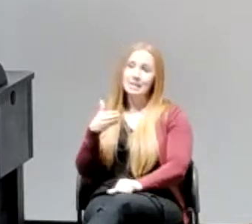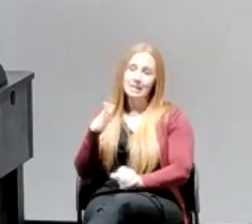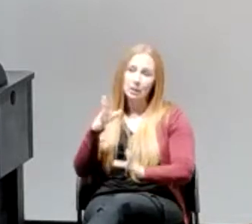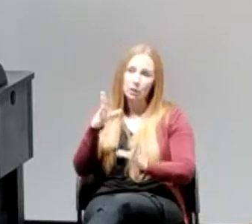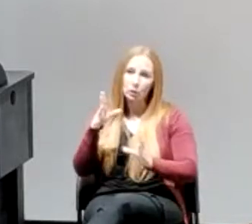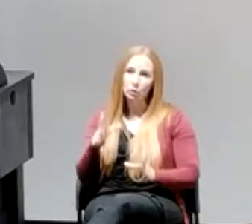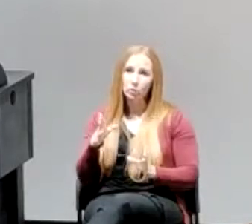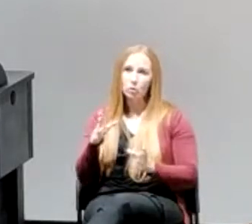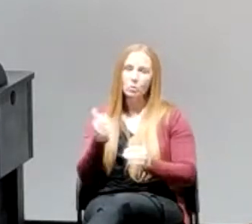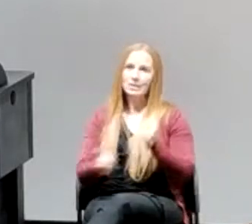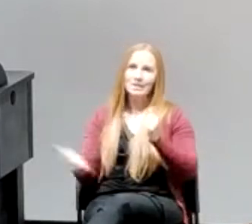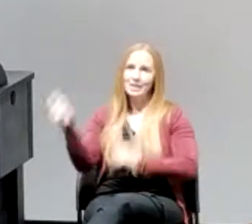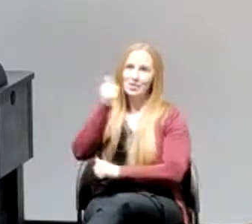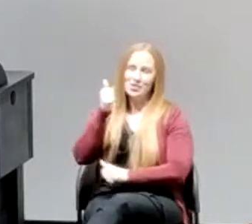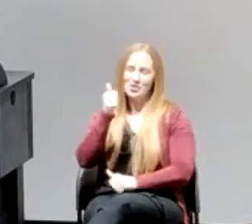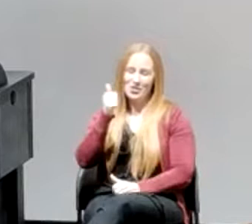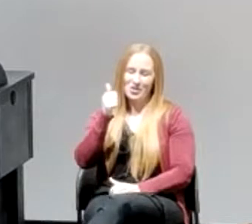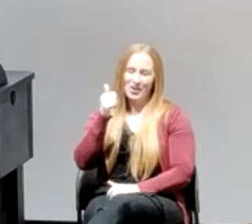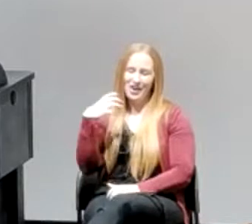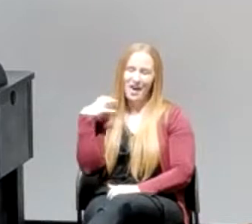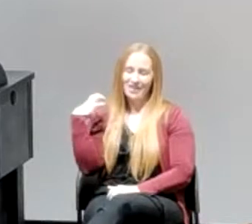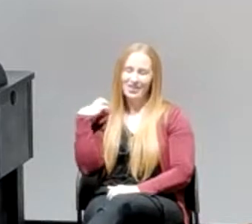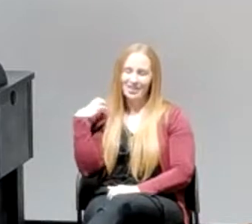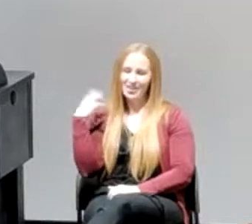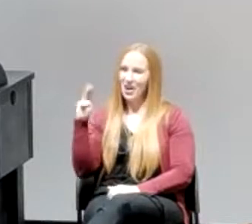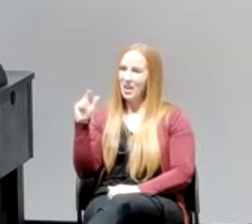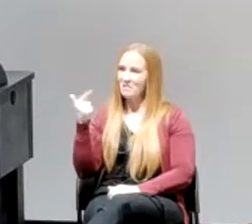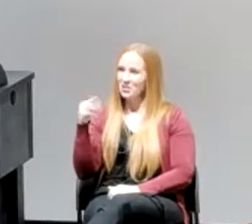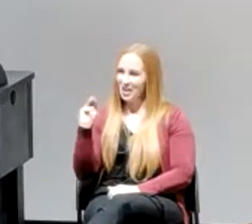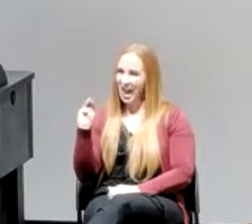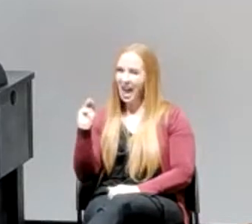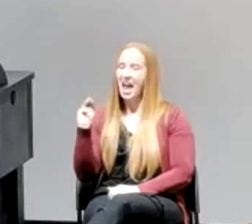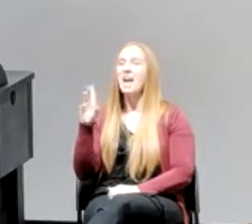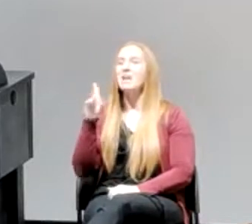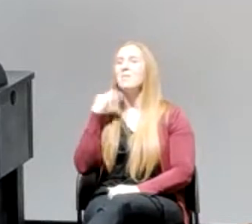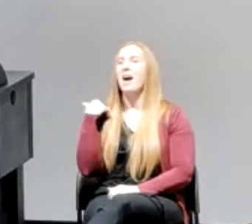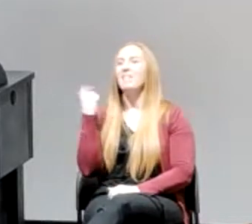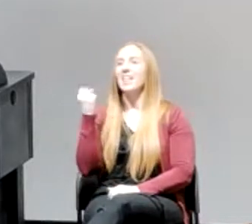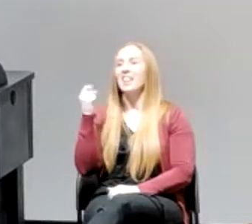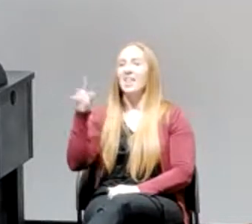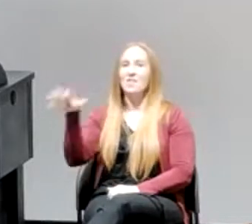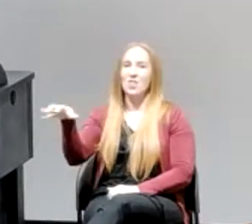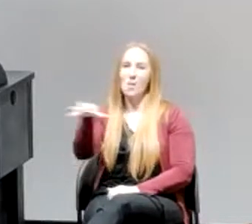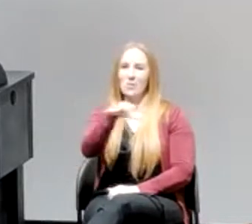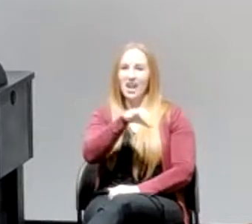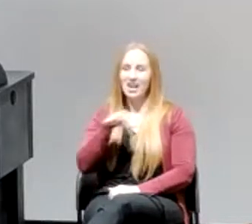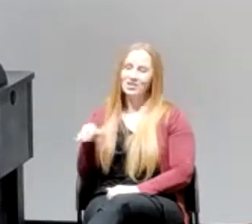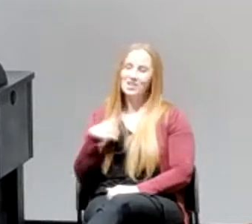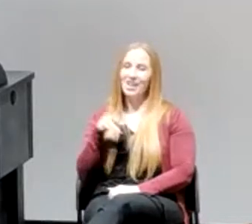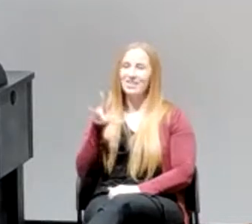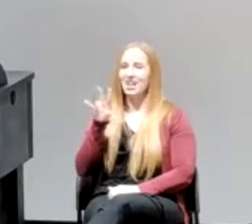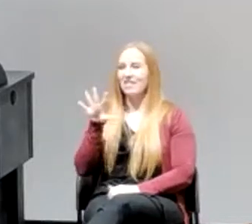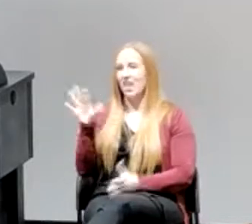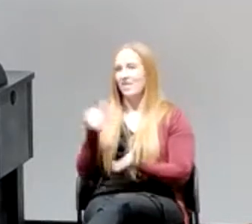alive. In the 1990s President Pollard mentioned I worked in the gaming industry which I did.